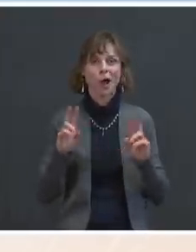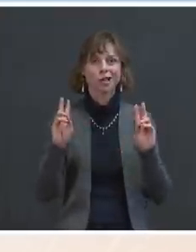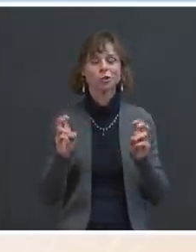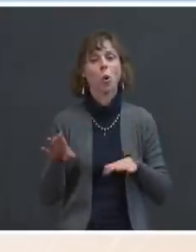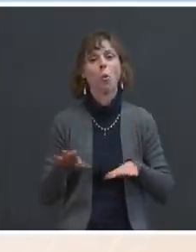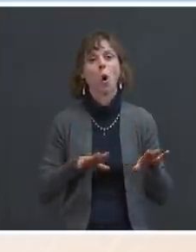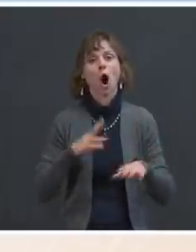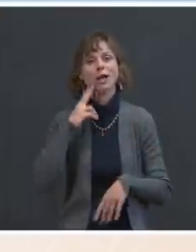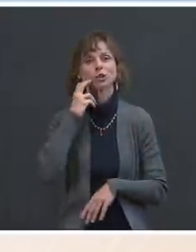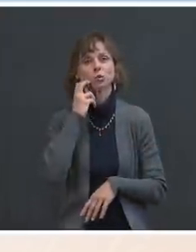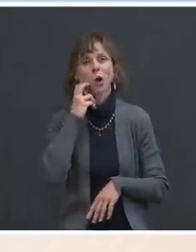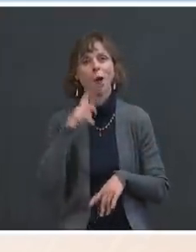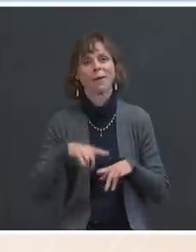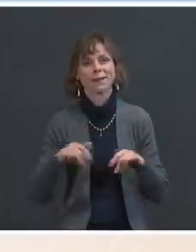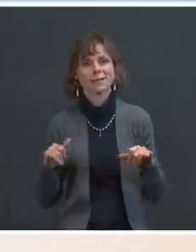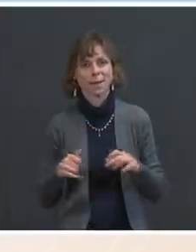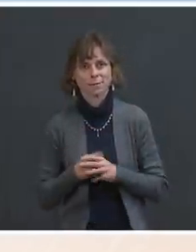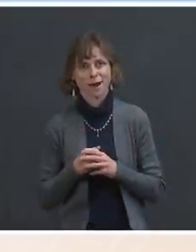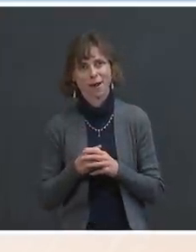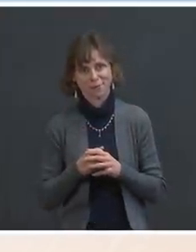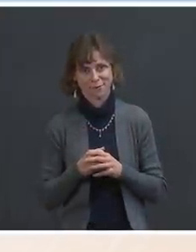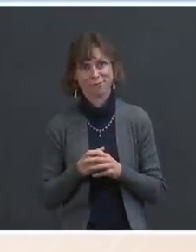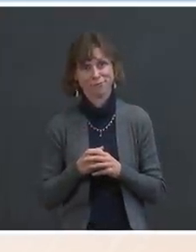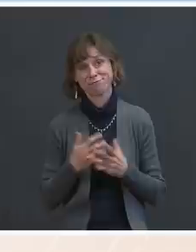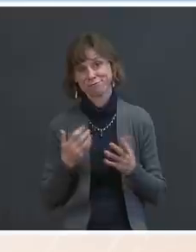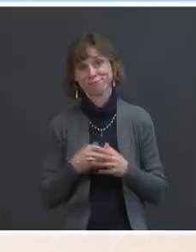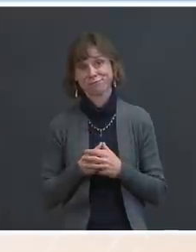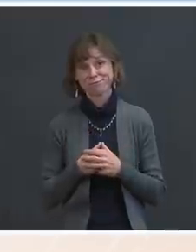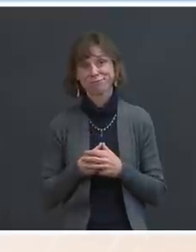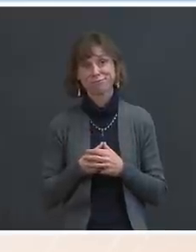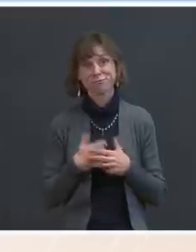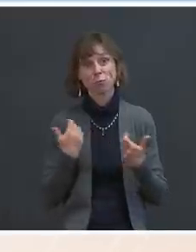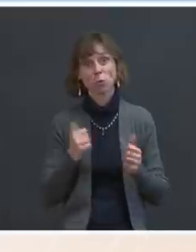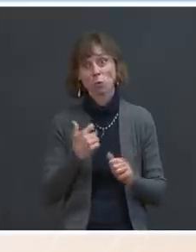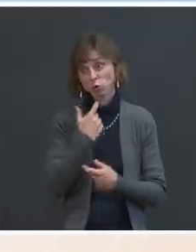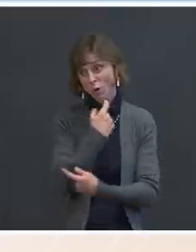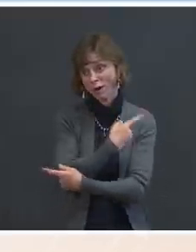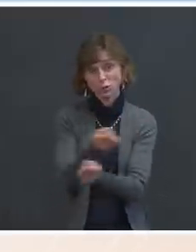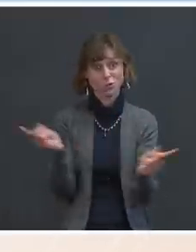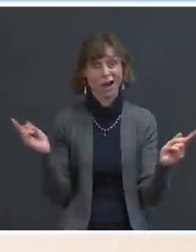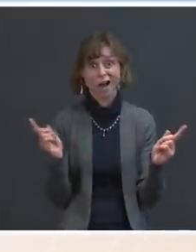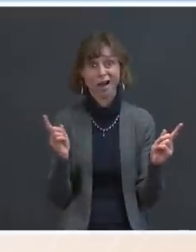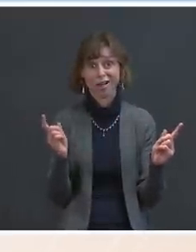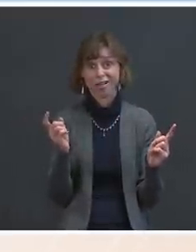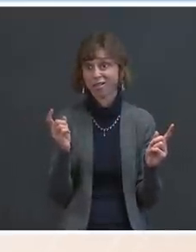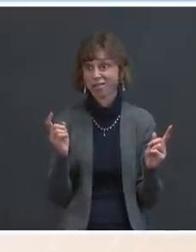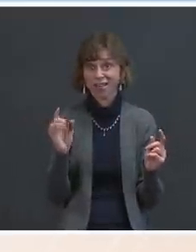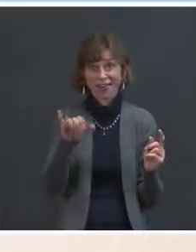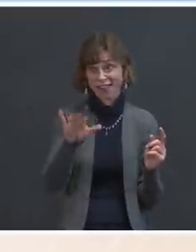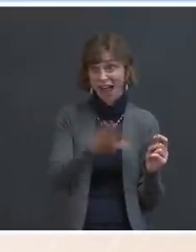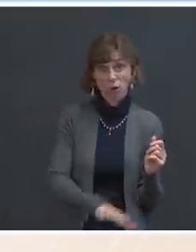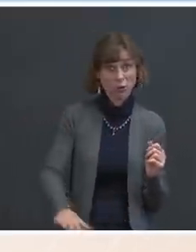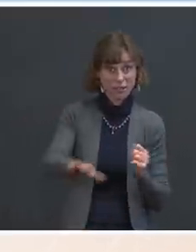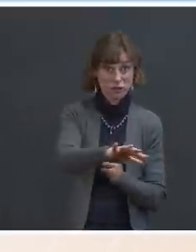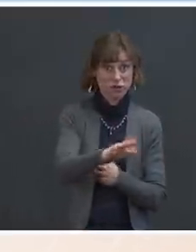We are trying to convey to everybody in the region that we will have legal processes